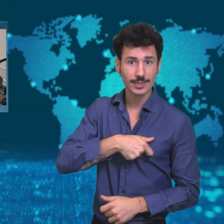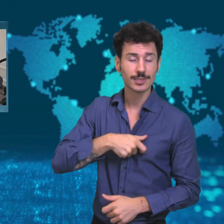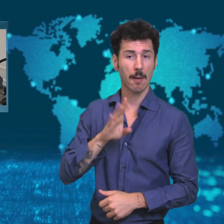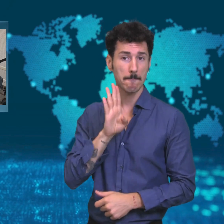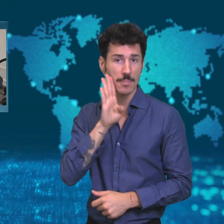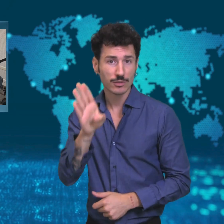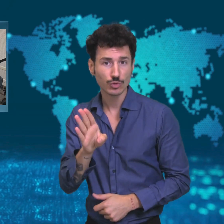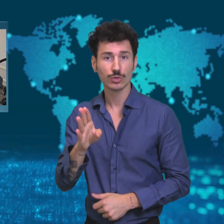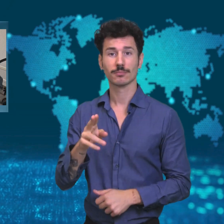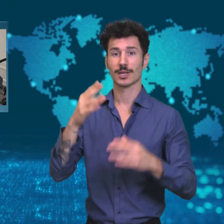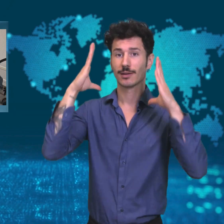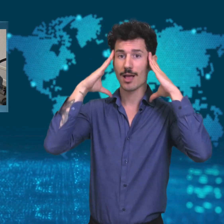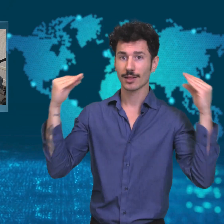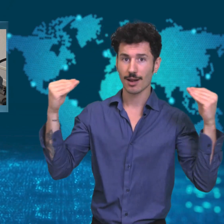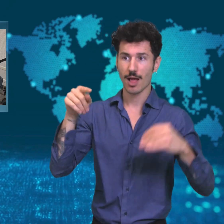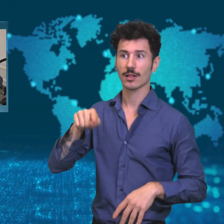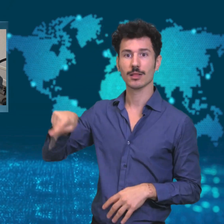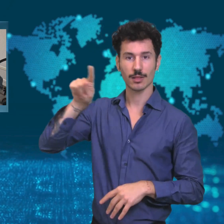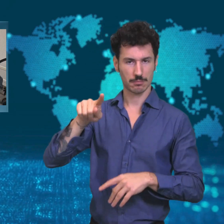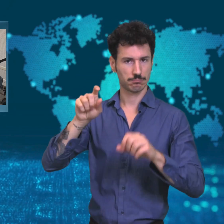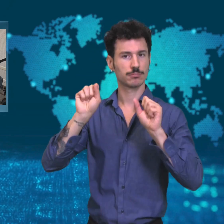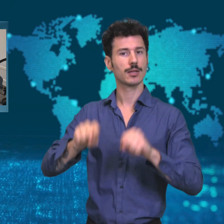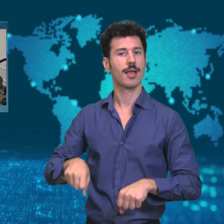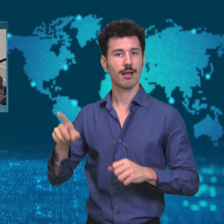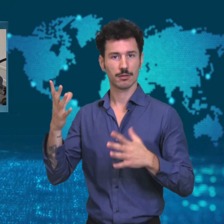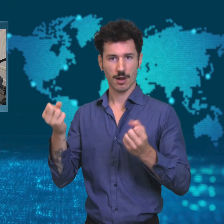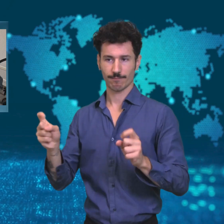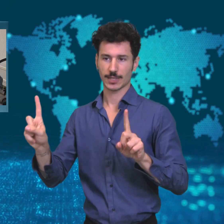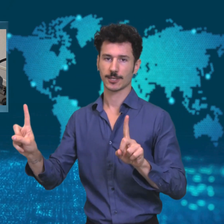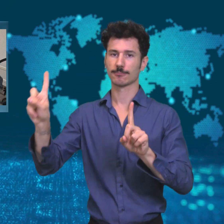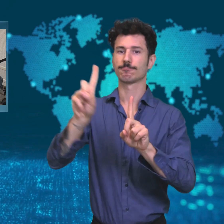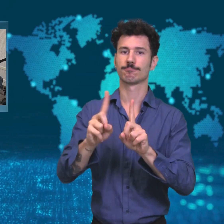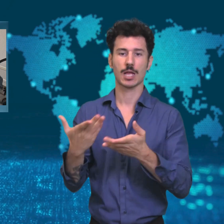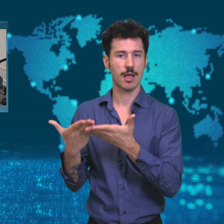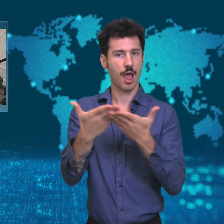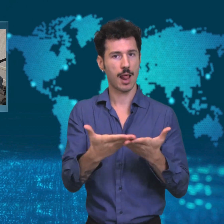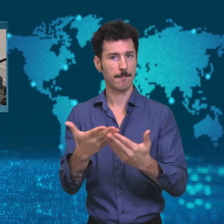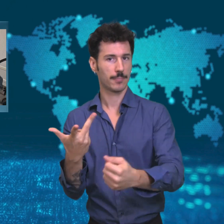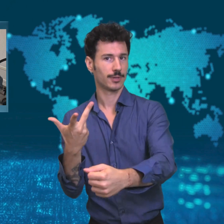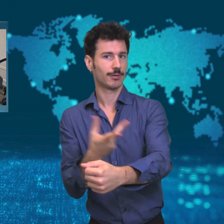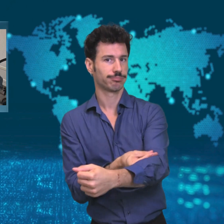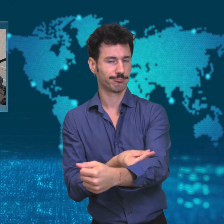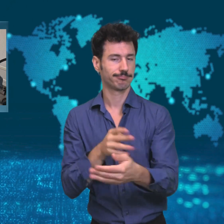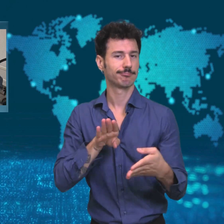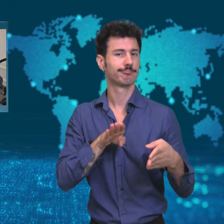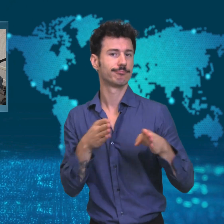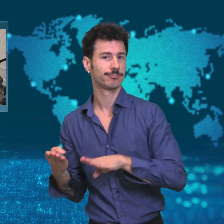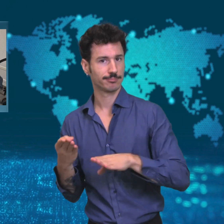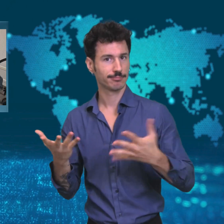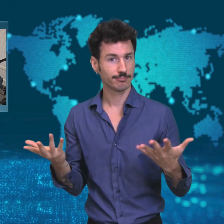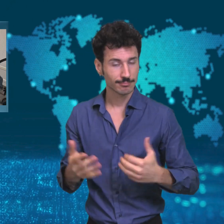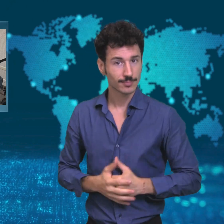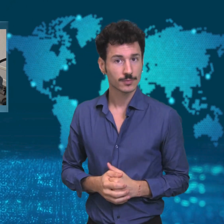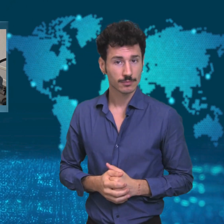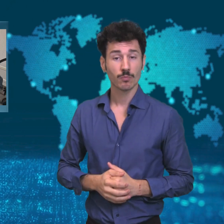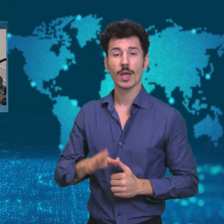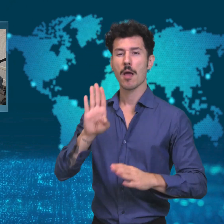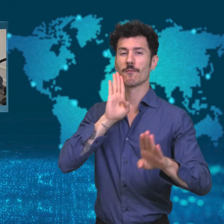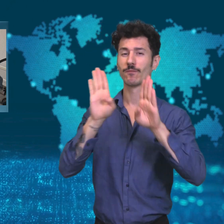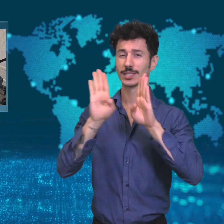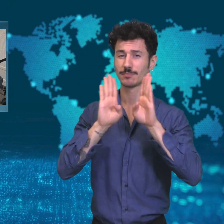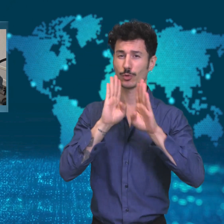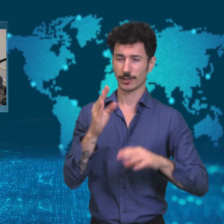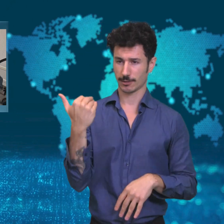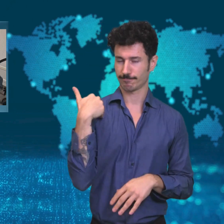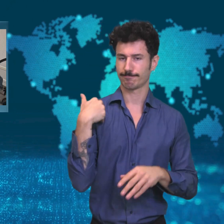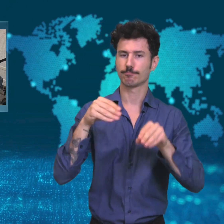Switzerland, Belgium, and the Netherlands allow assisted dying in some cases.